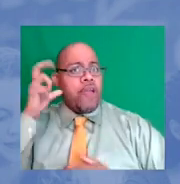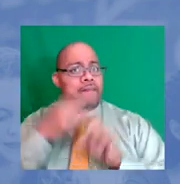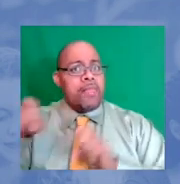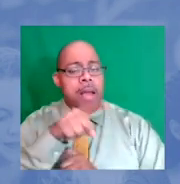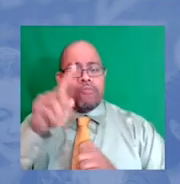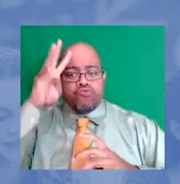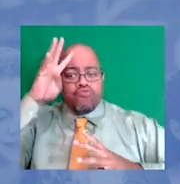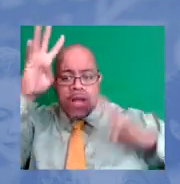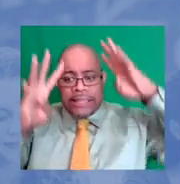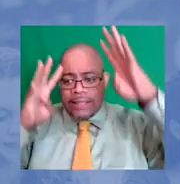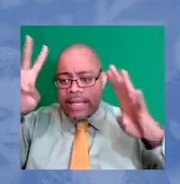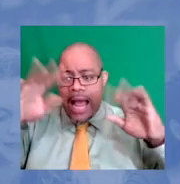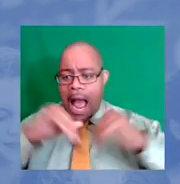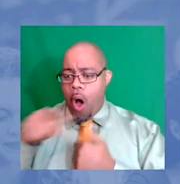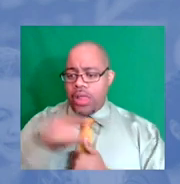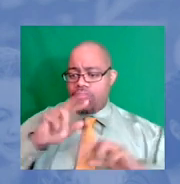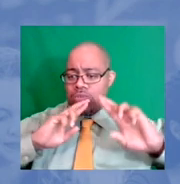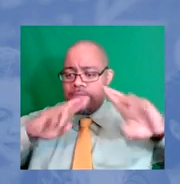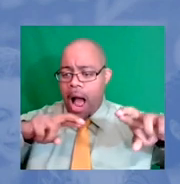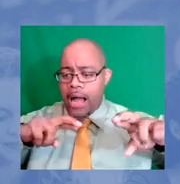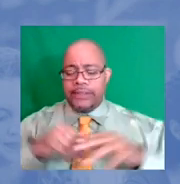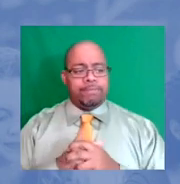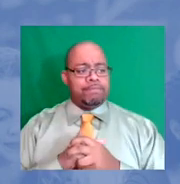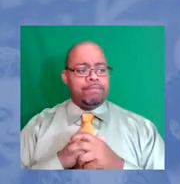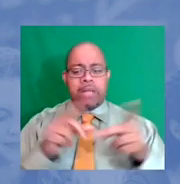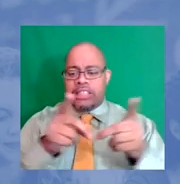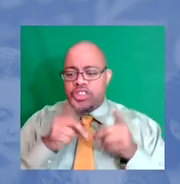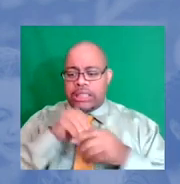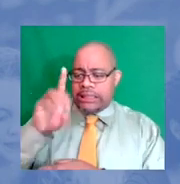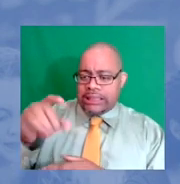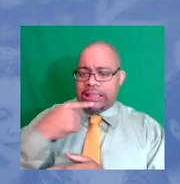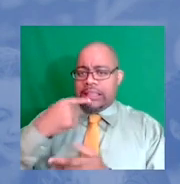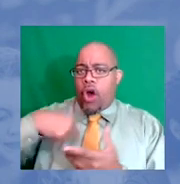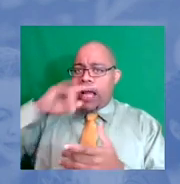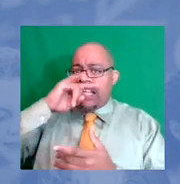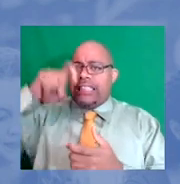THEY HAVE RESPONDED, A SCHOOL IN D.C. THAT SAID OUR KIDS NEED ACCESS TO THE LAUNDRY SO